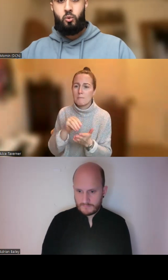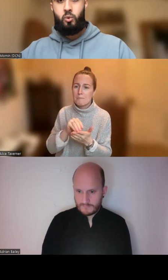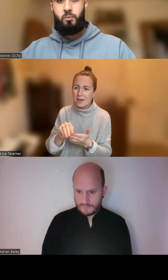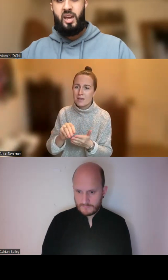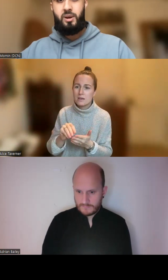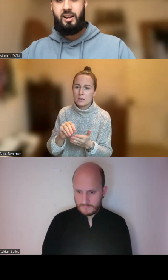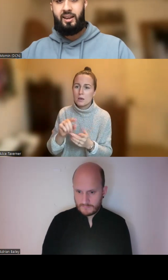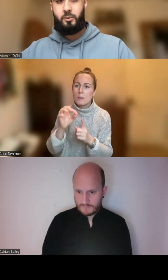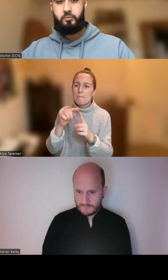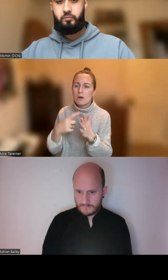With pay-per-click,